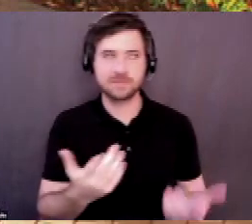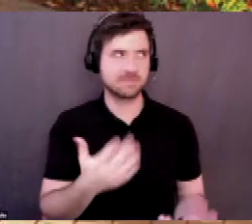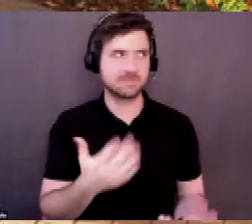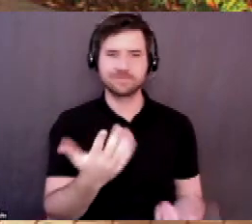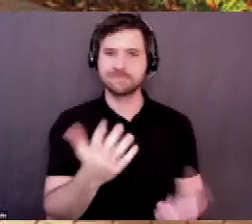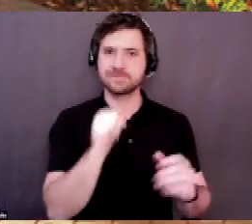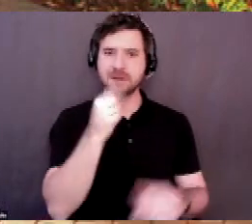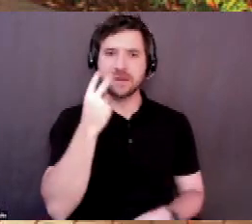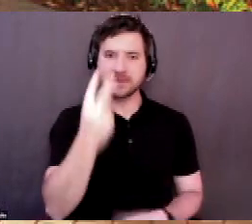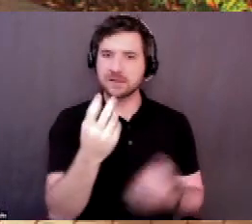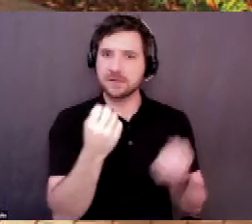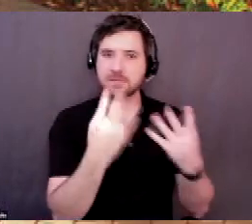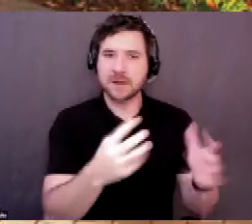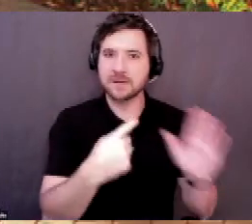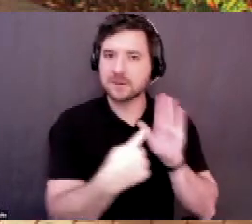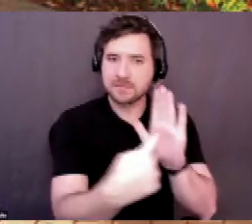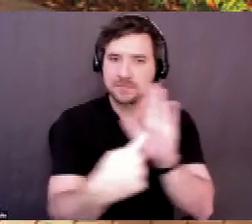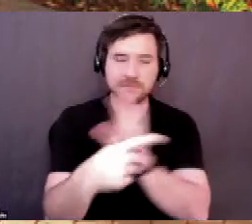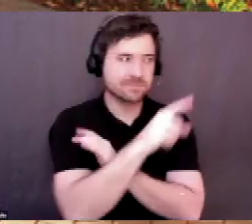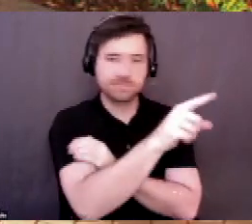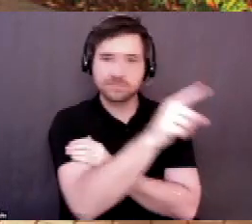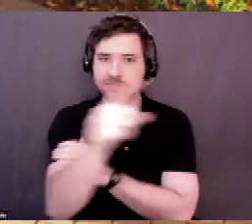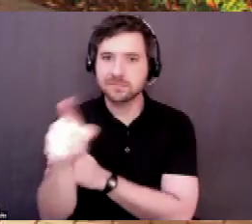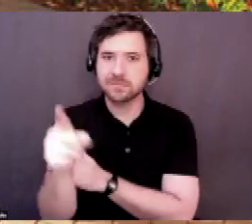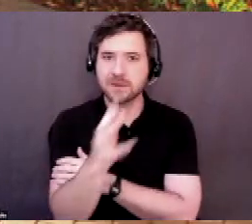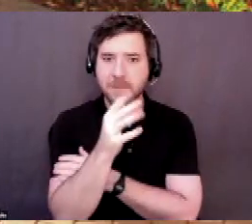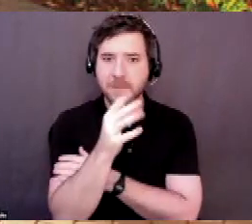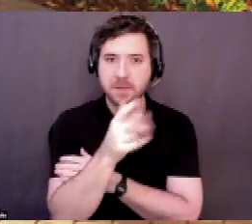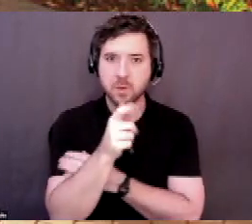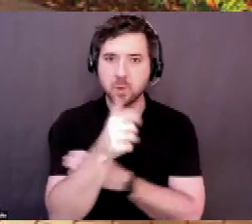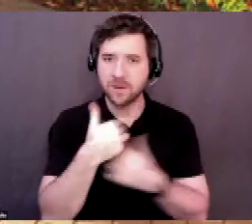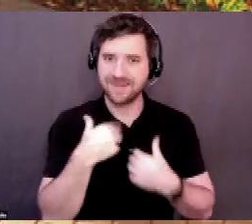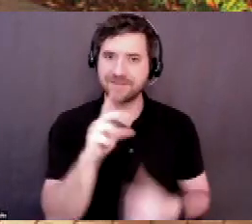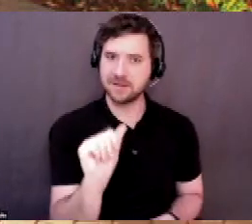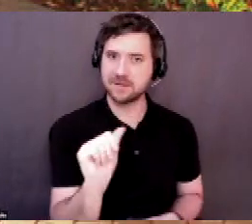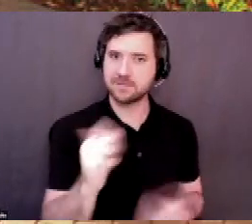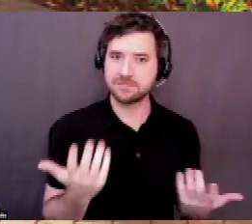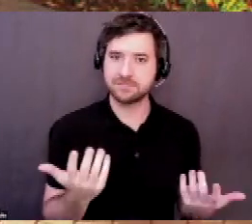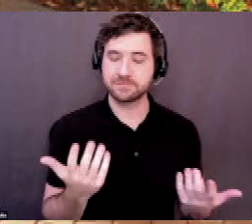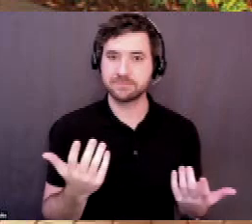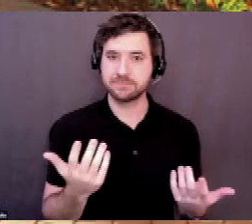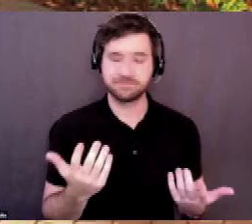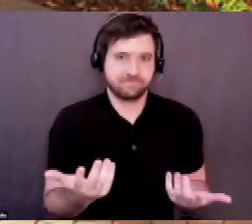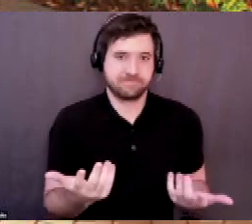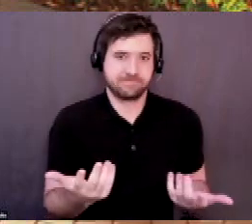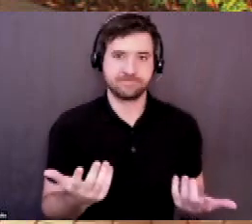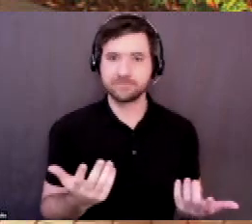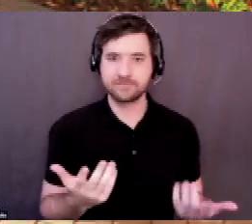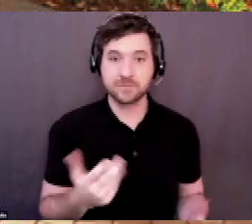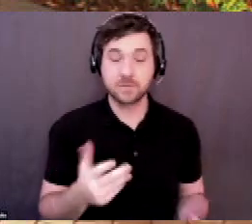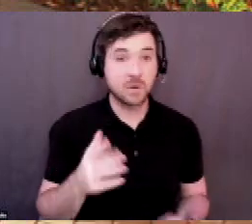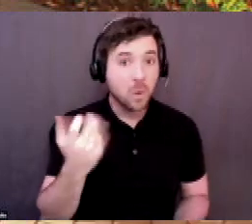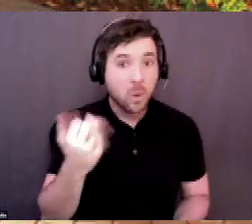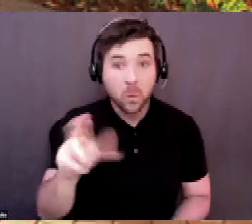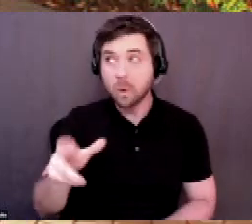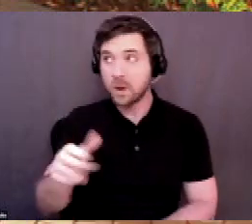of moms with disabilities around me, let alone other moms who used wheelchairs.